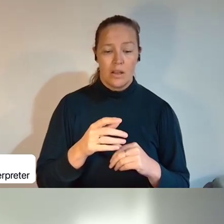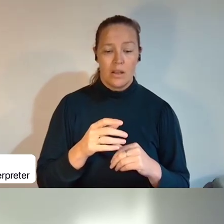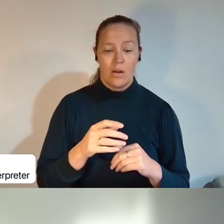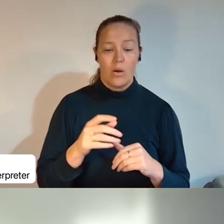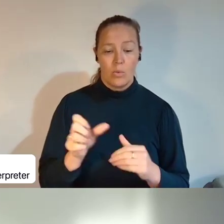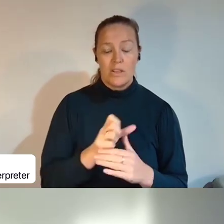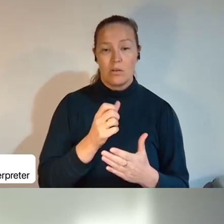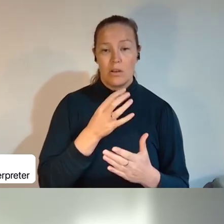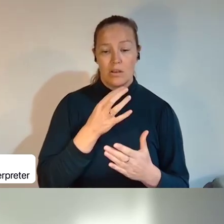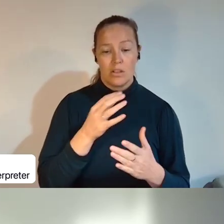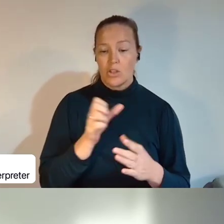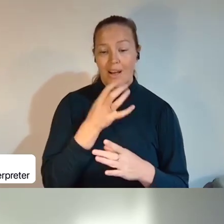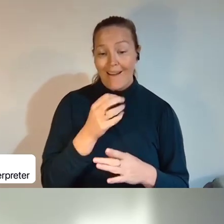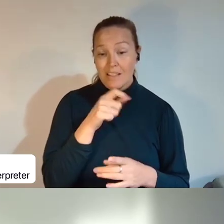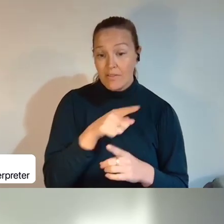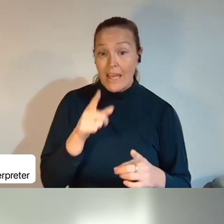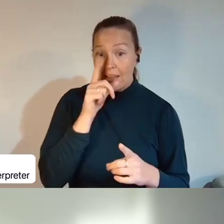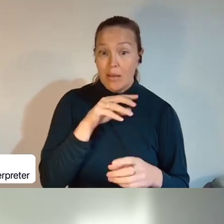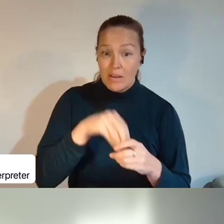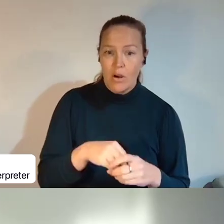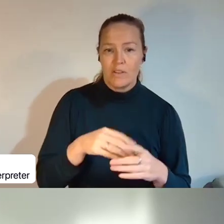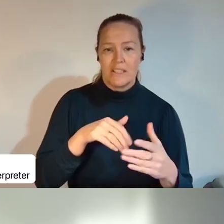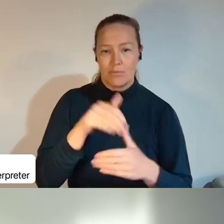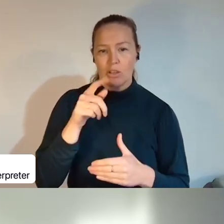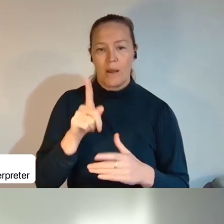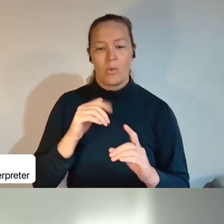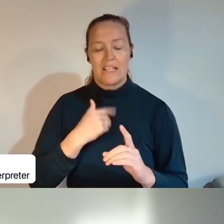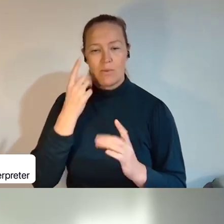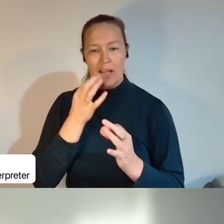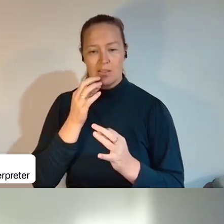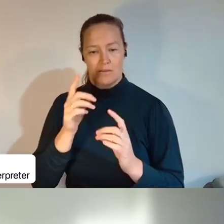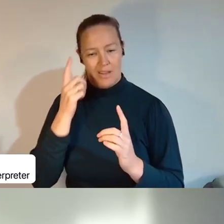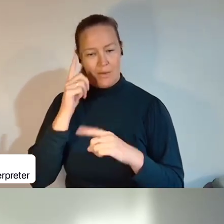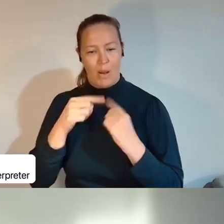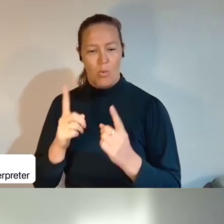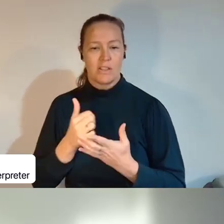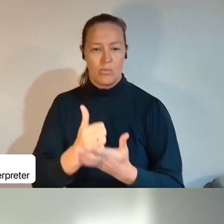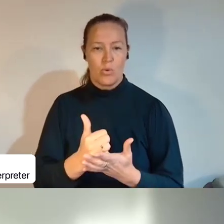the question is of course what supports, accommodations and systemic changes are needed to